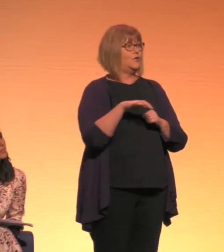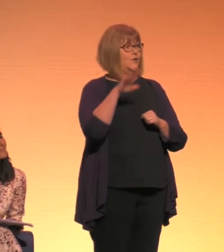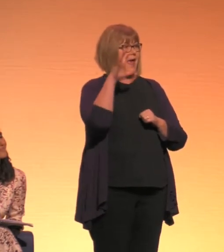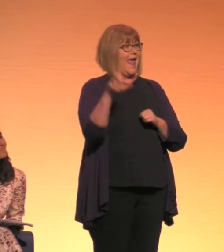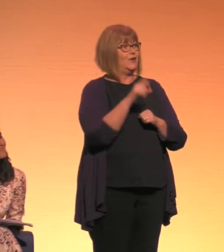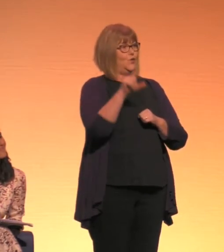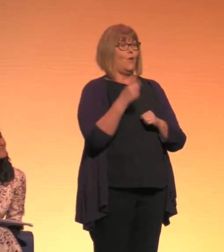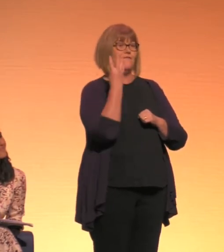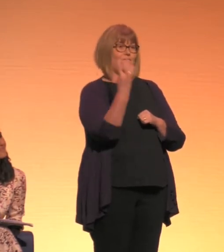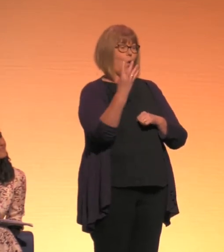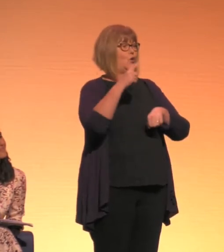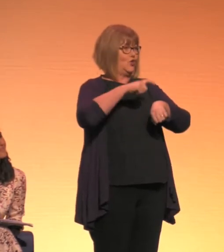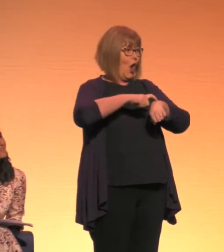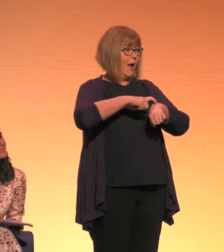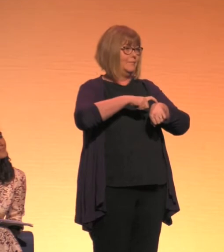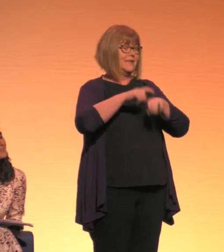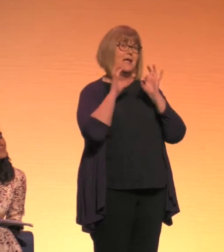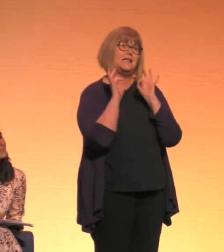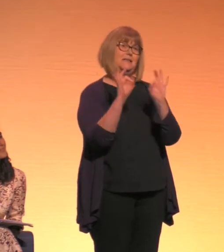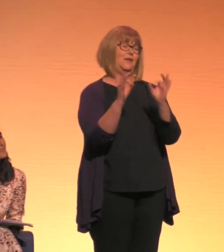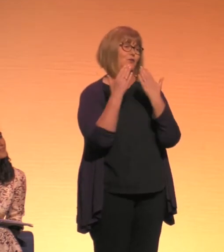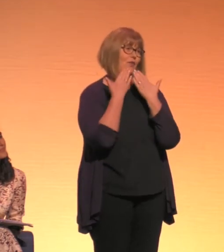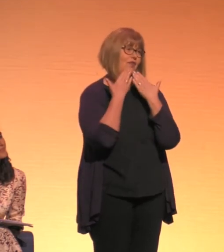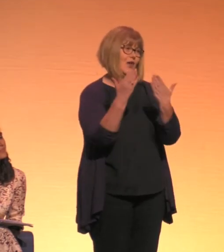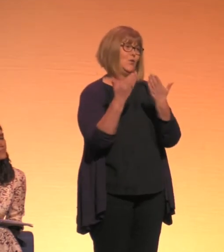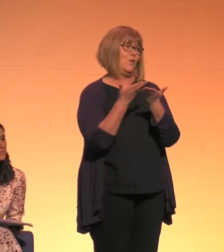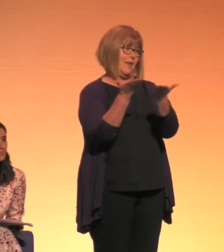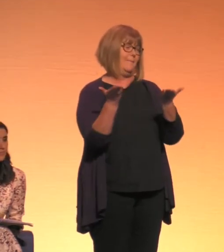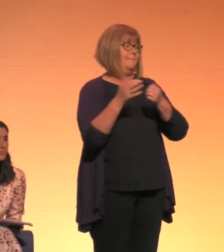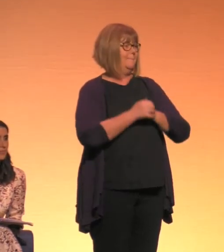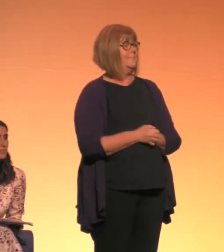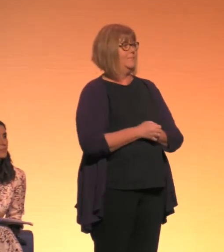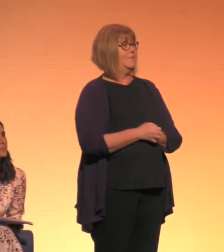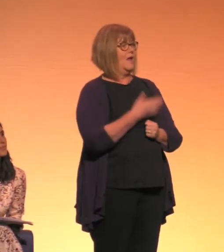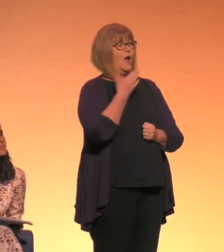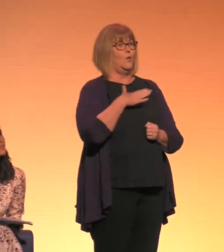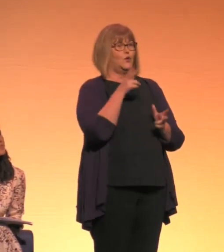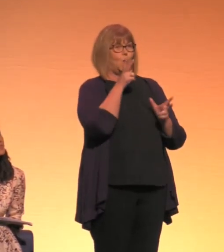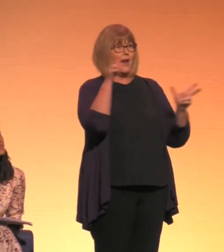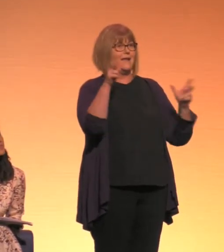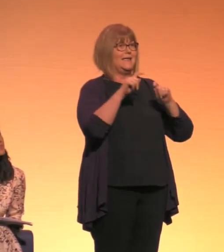over, a special thanks to you. I do want to call out the team in the ministry who